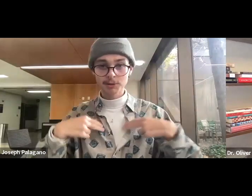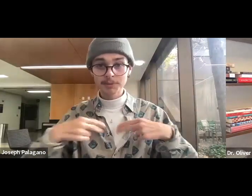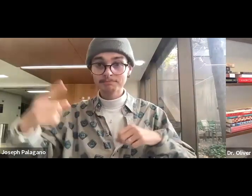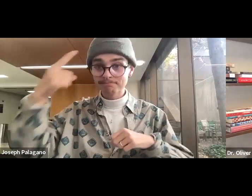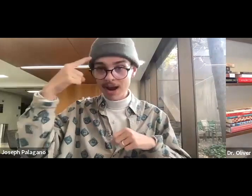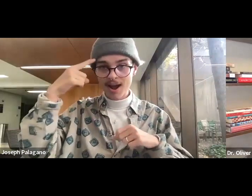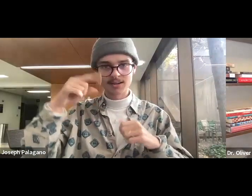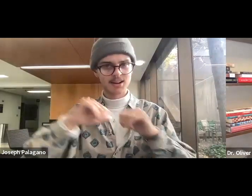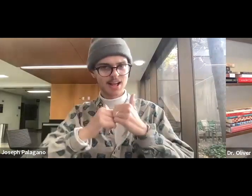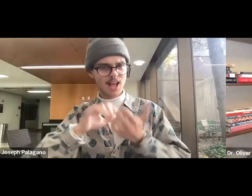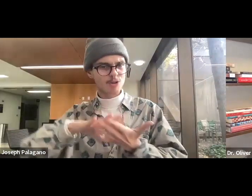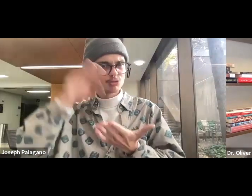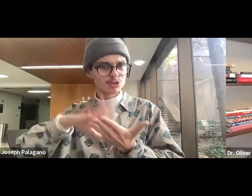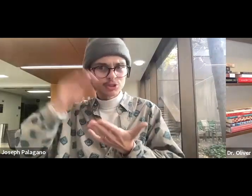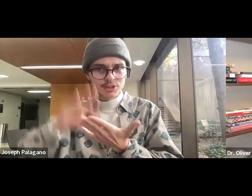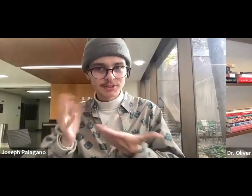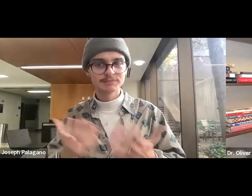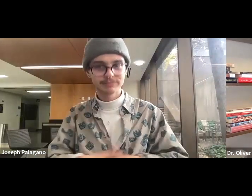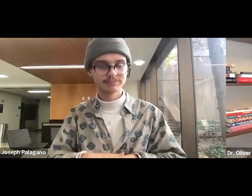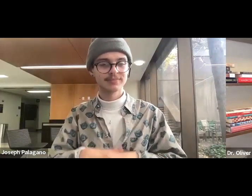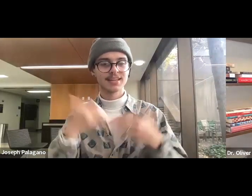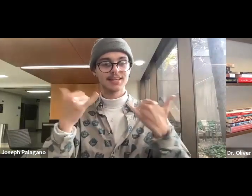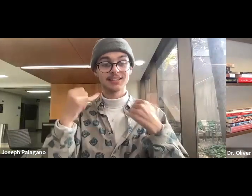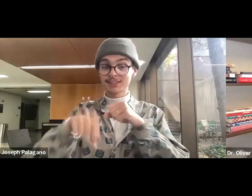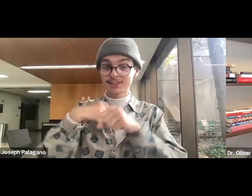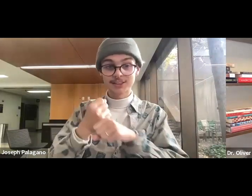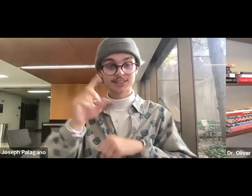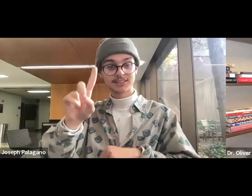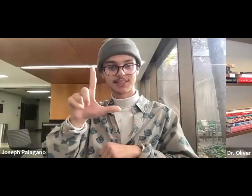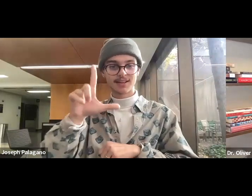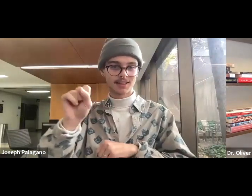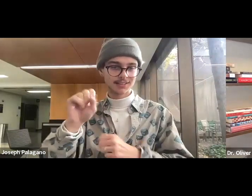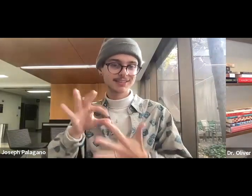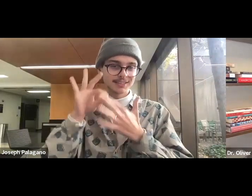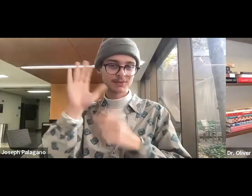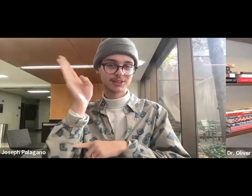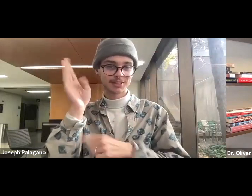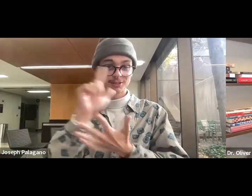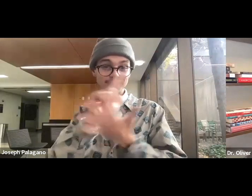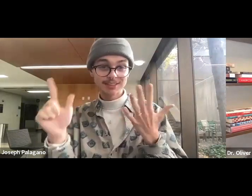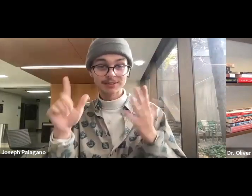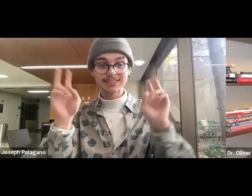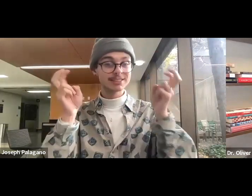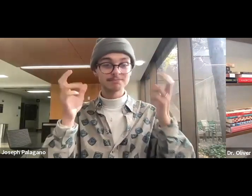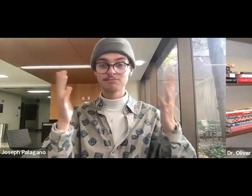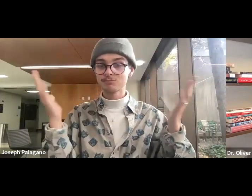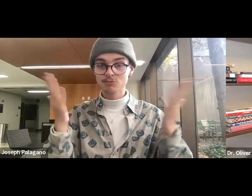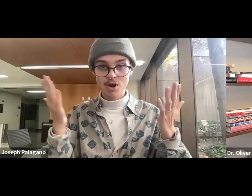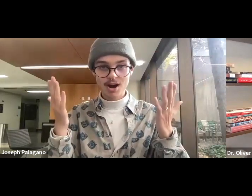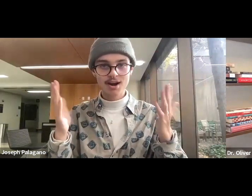mind and the neural mechanisms of learning. This year's Distinguished lecture theme is "exploring the human mind from